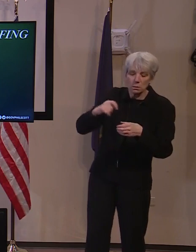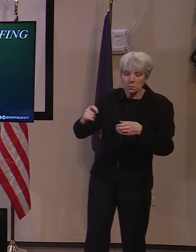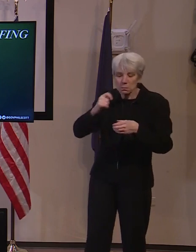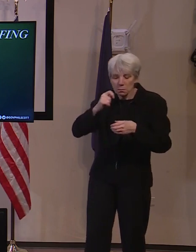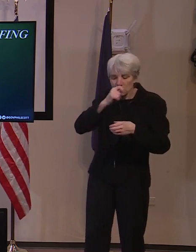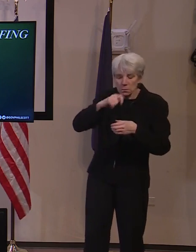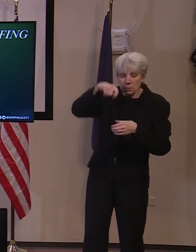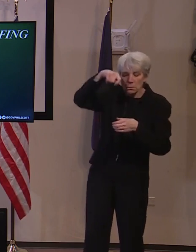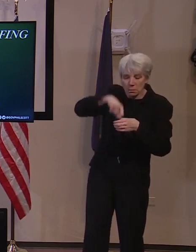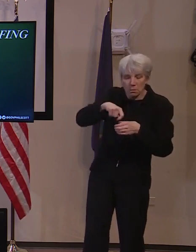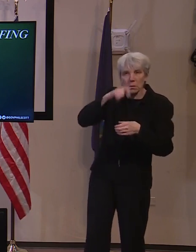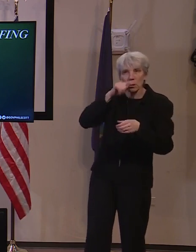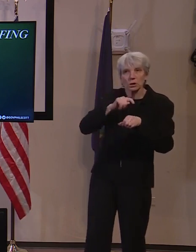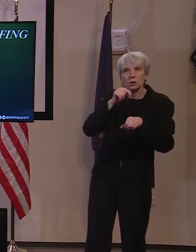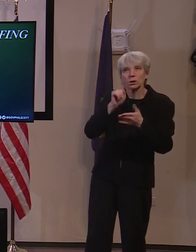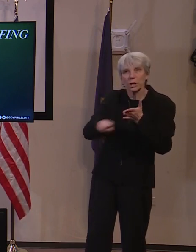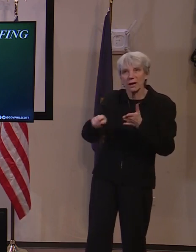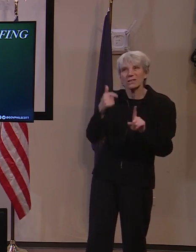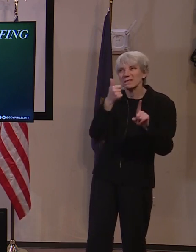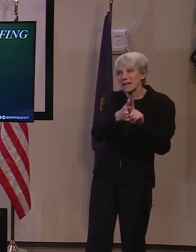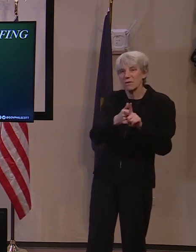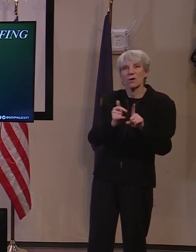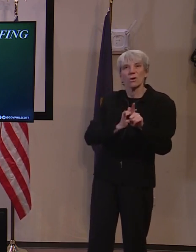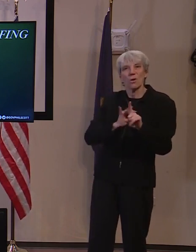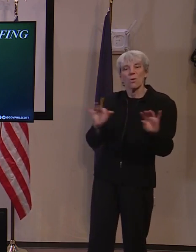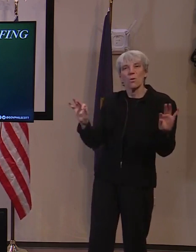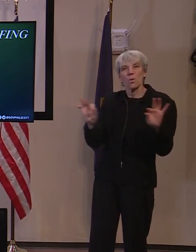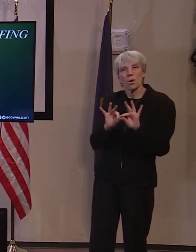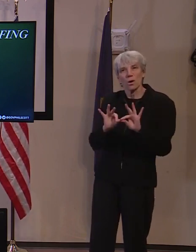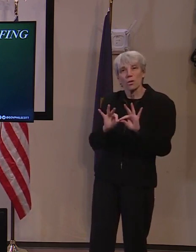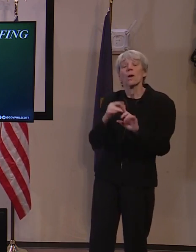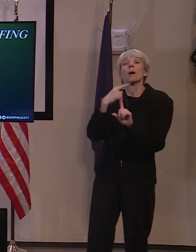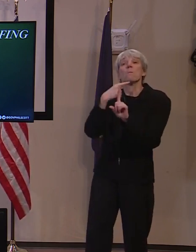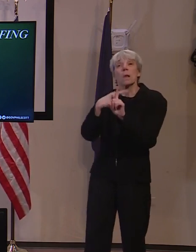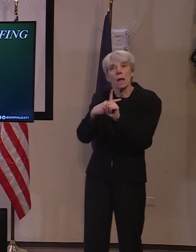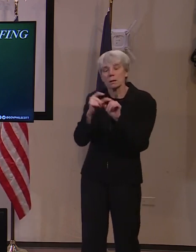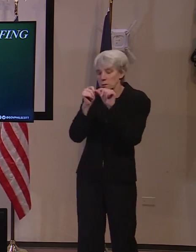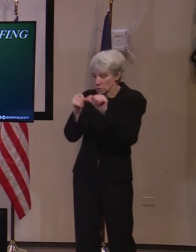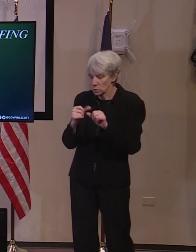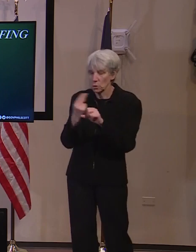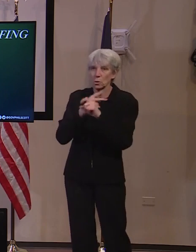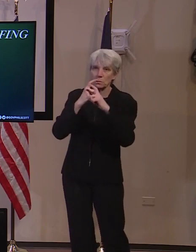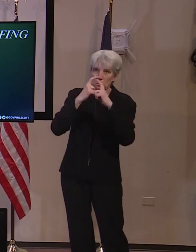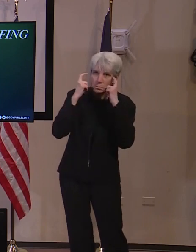along with vaccination, masking and other strategies. Not only do they